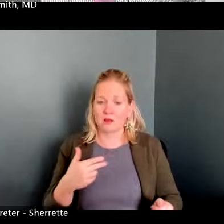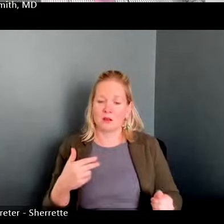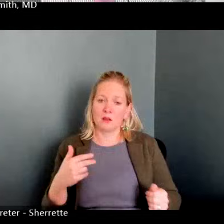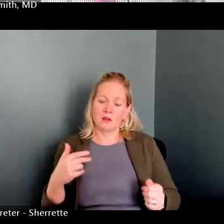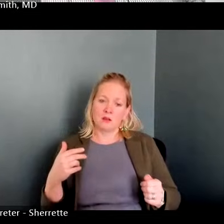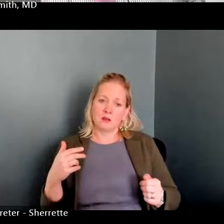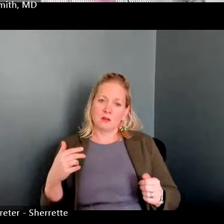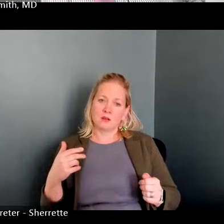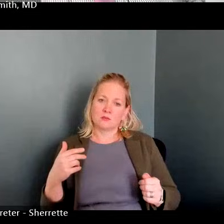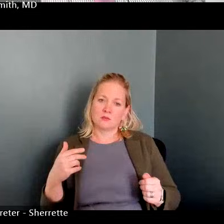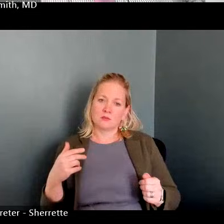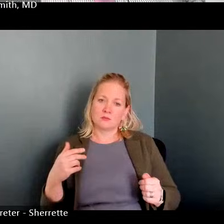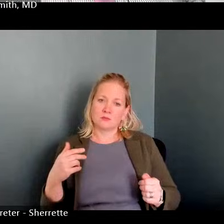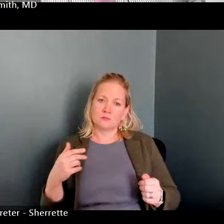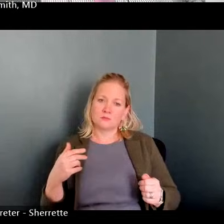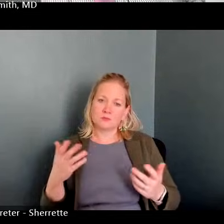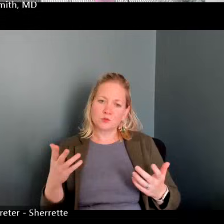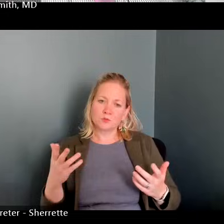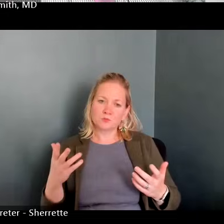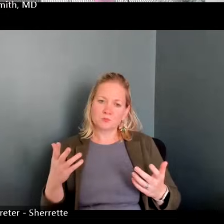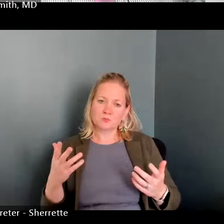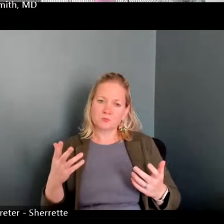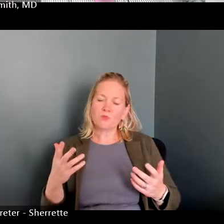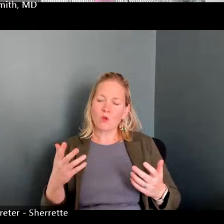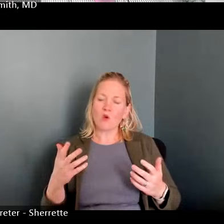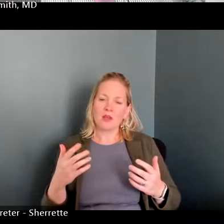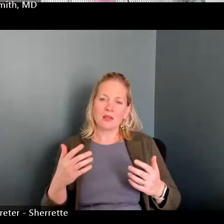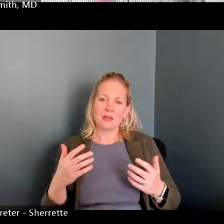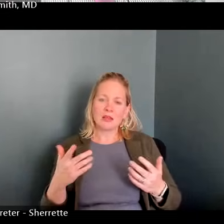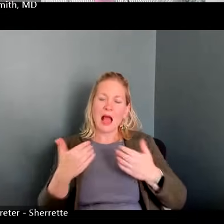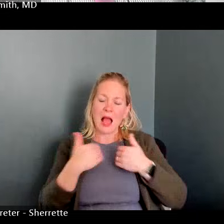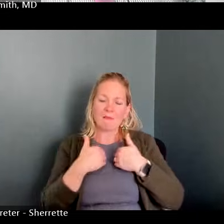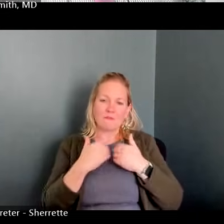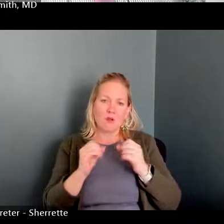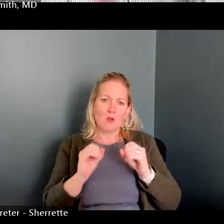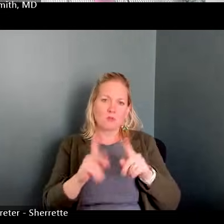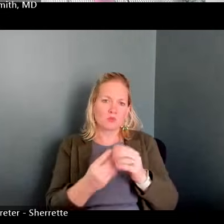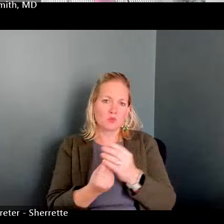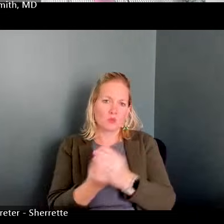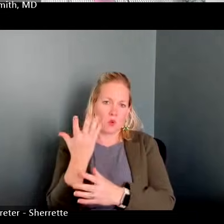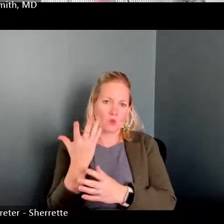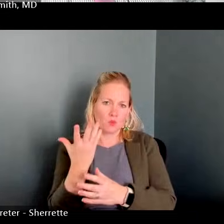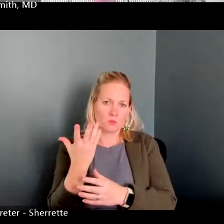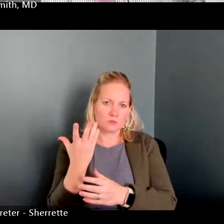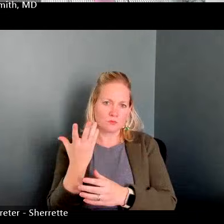So, I just think, you know, it's so much room for everybody to grow and improve in all the way from,